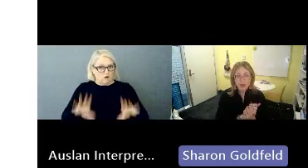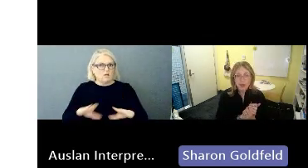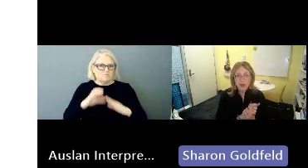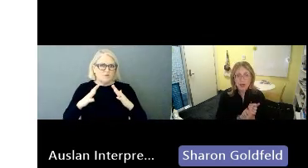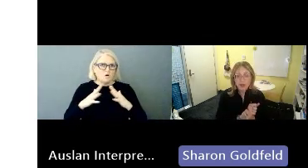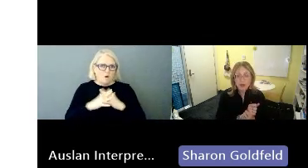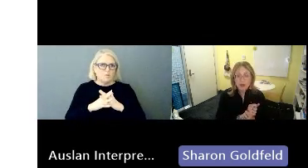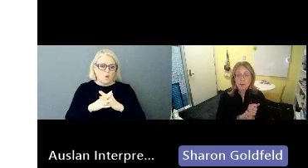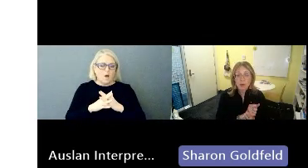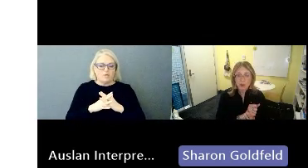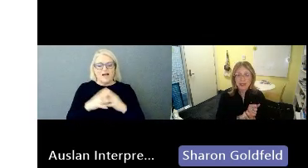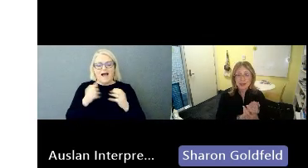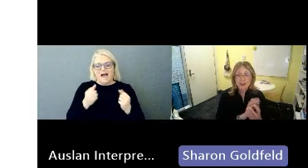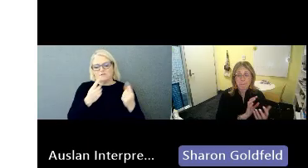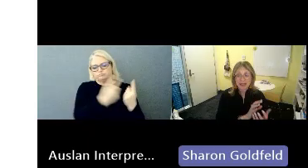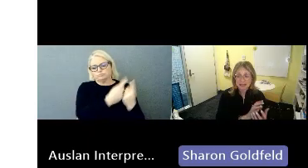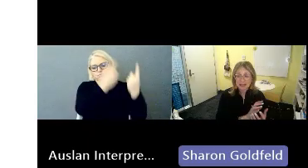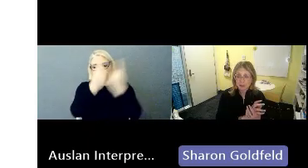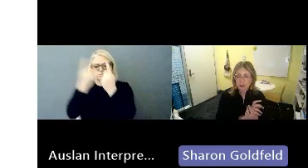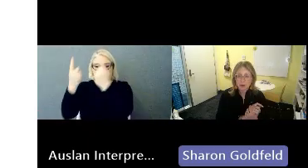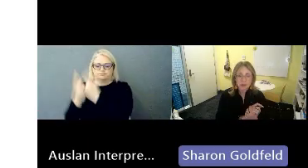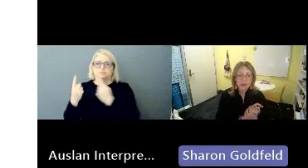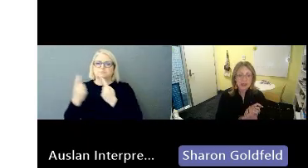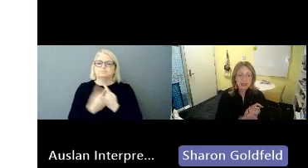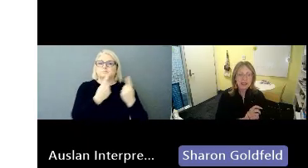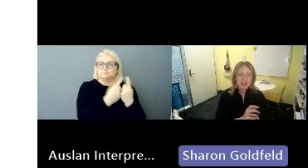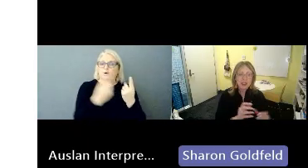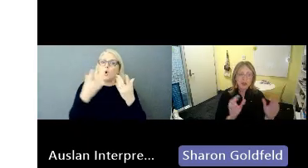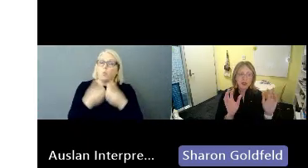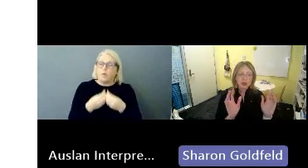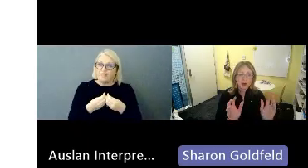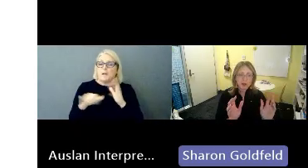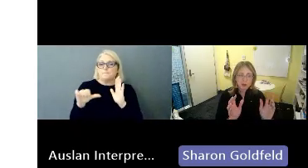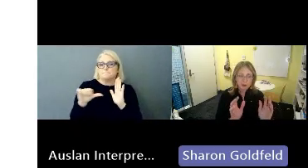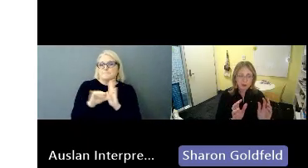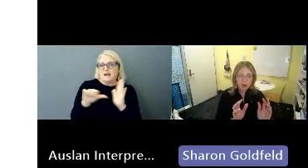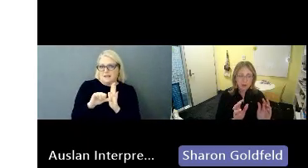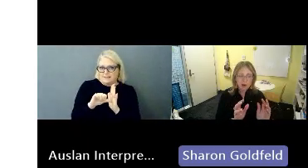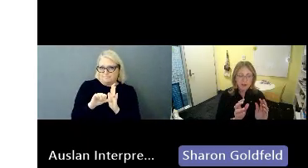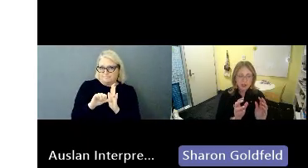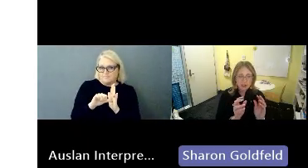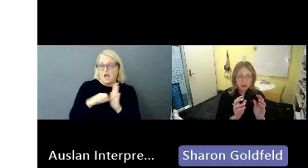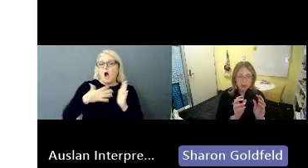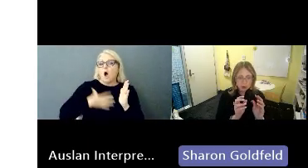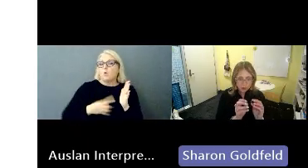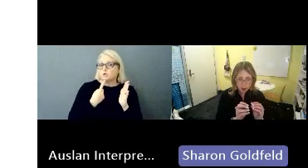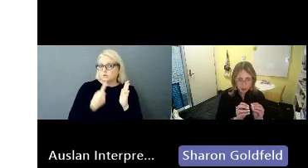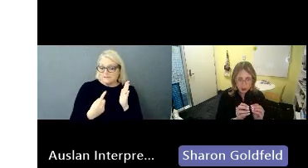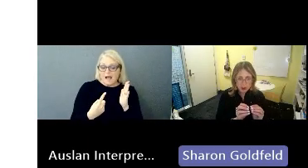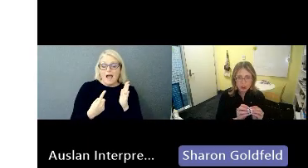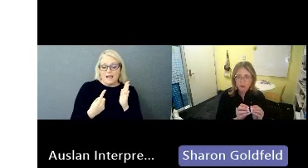for which there is more or less some money involved. And I just want to note this point in time where there's this extraordinary opportunity